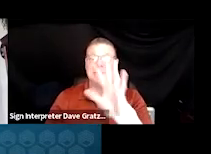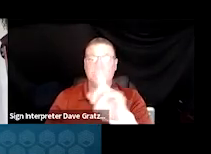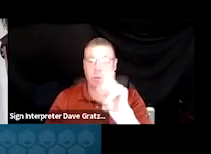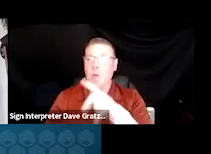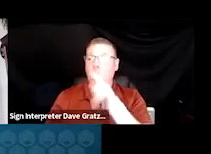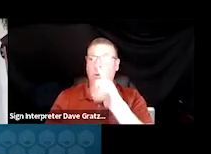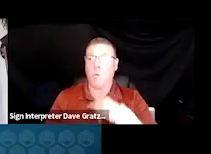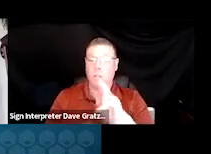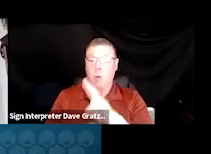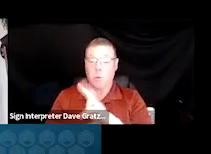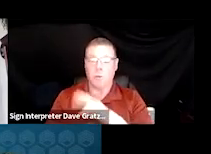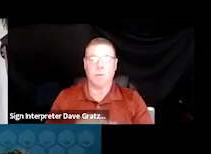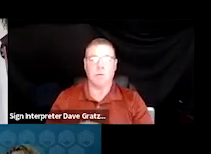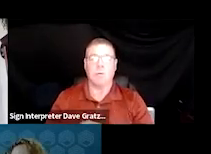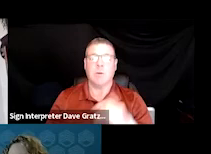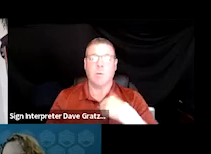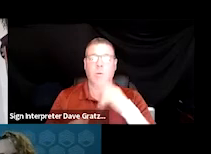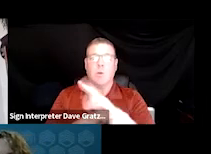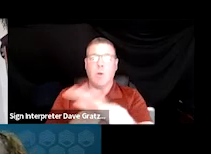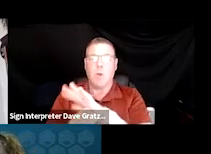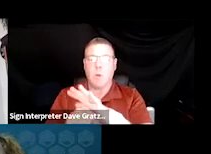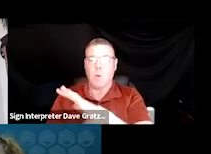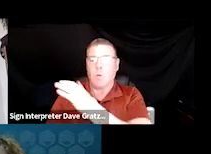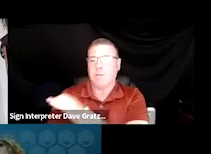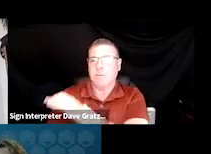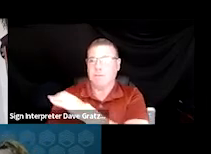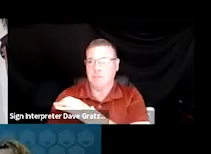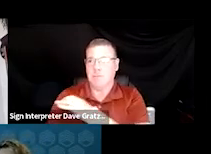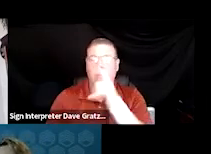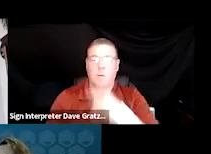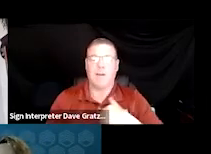We use a local clinician who has a lot of experience working